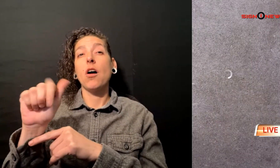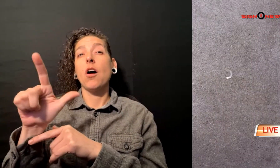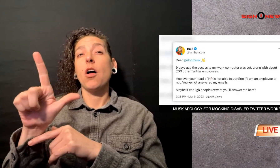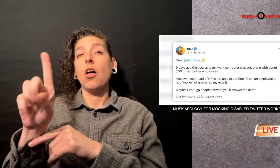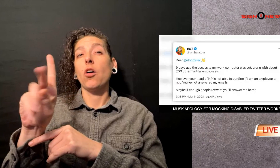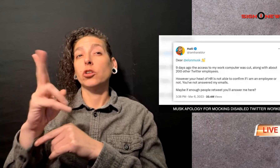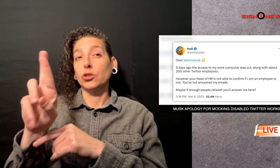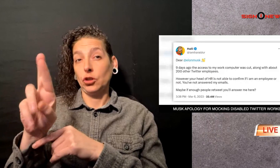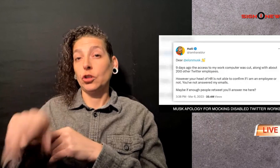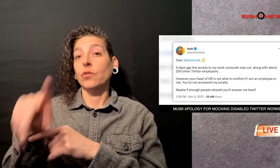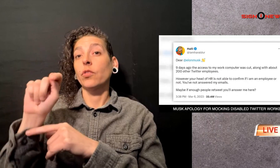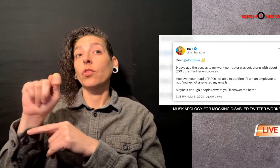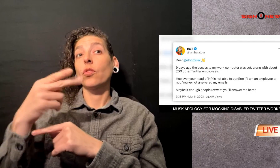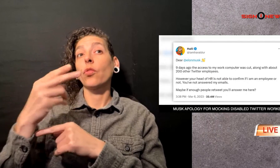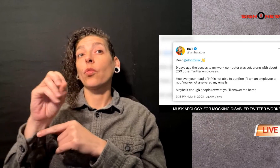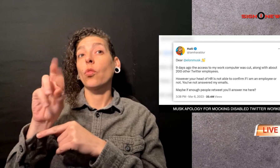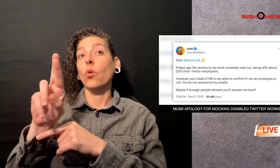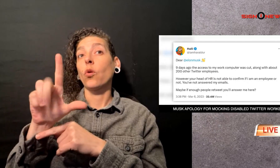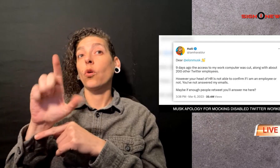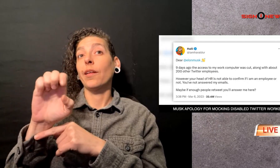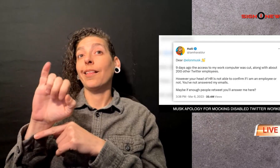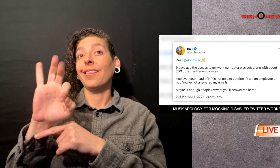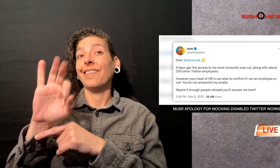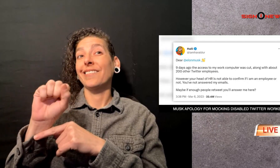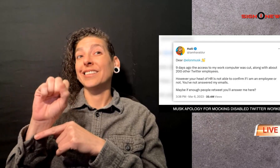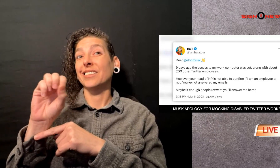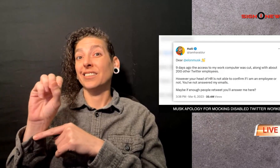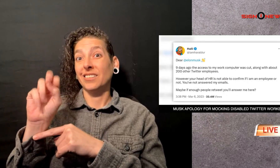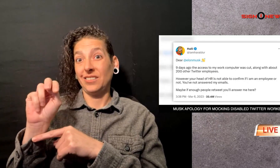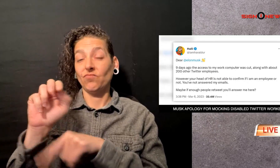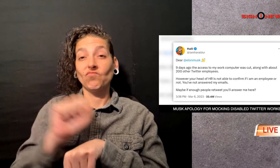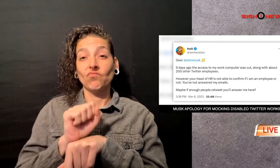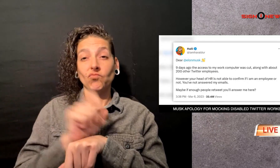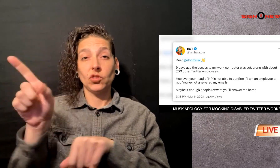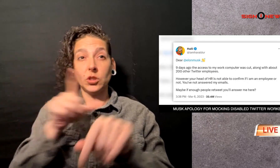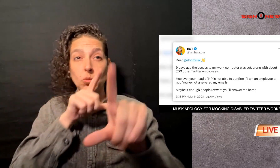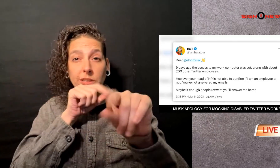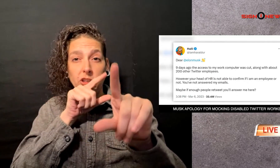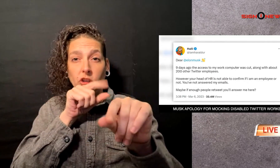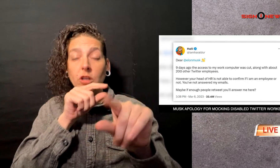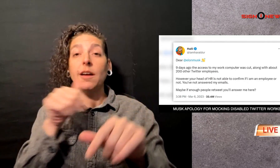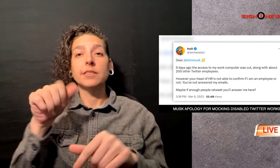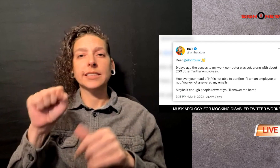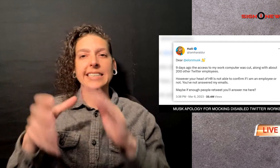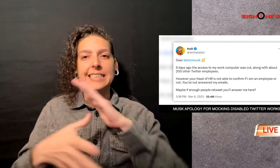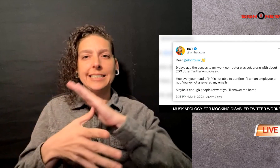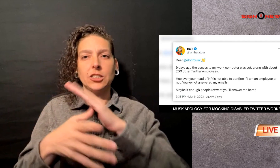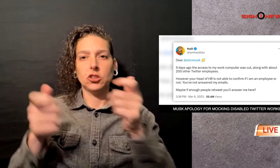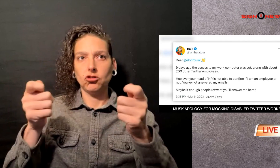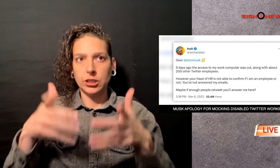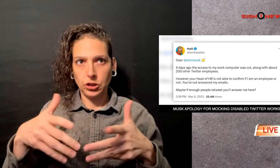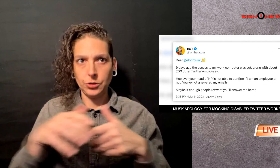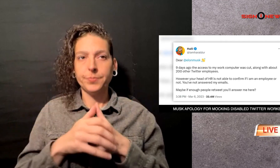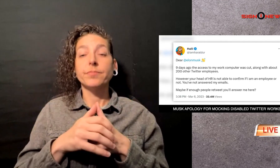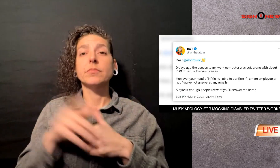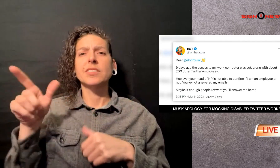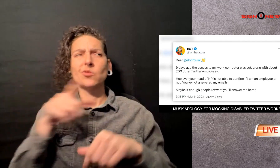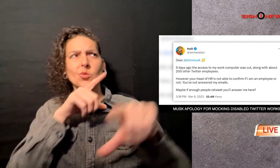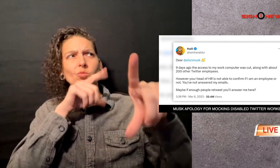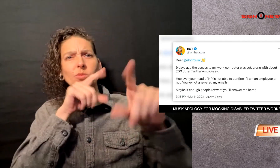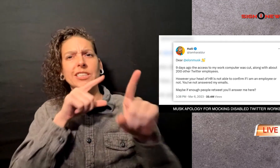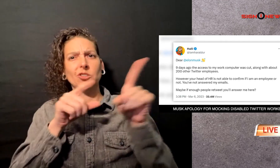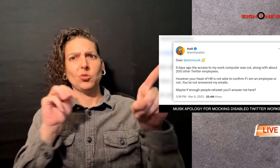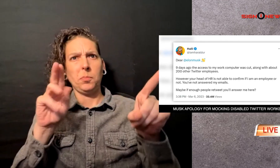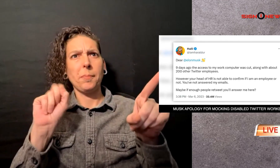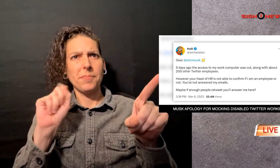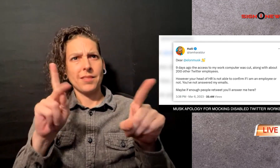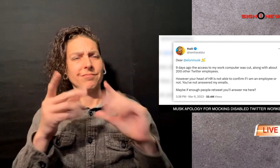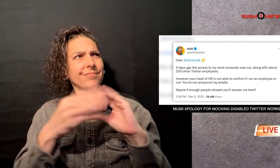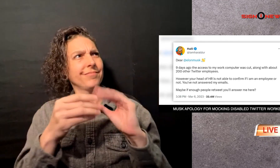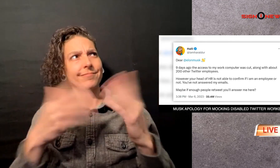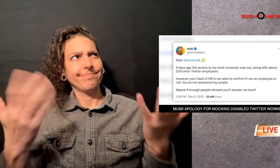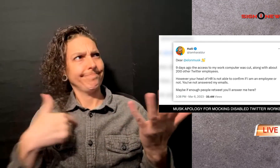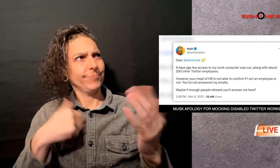Haraldur Thorleifsson worked at Twitter as a senior director he tweeted to Musk saying he no